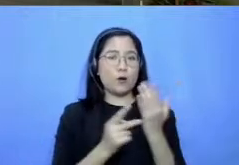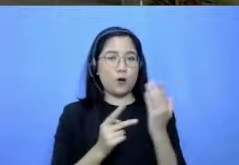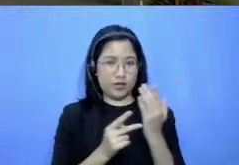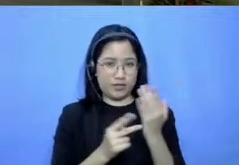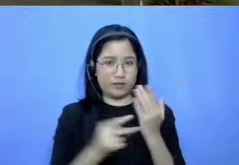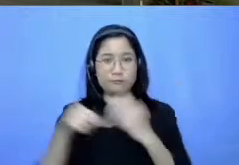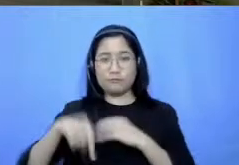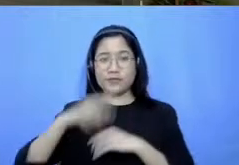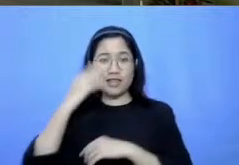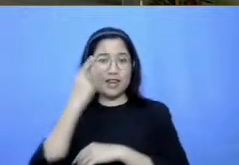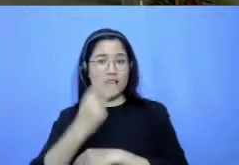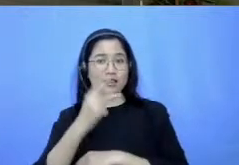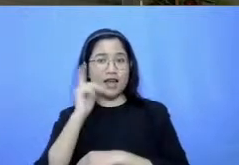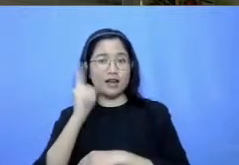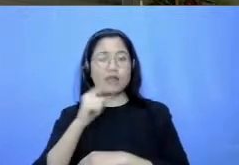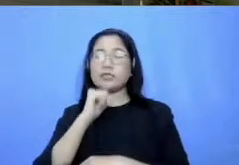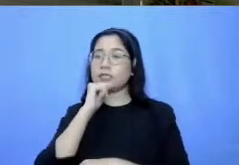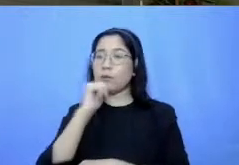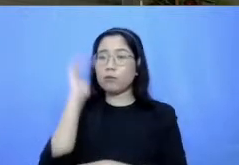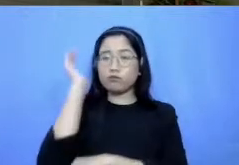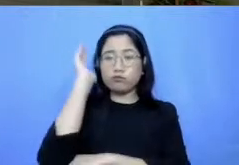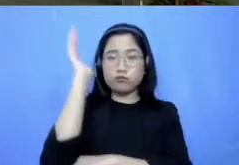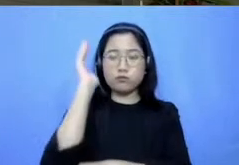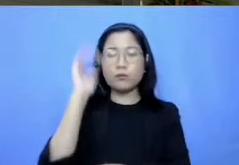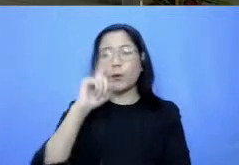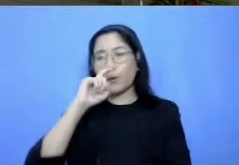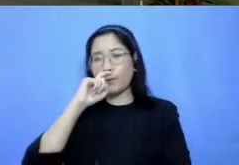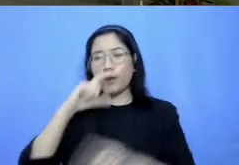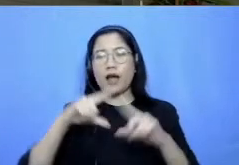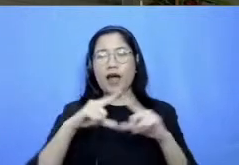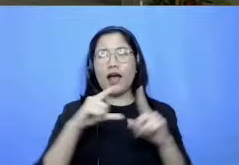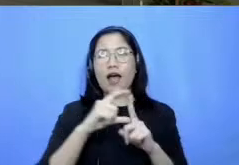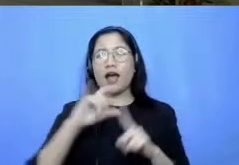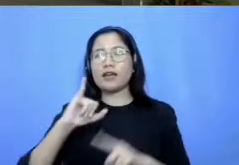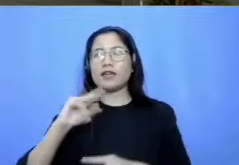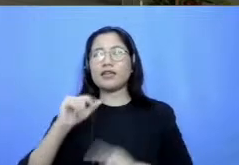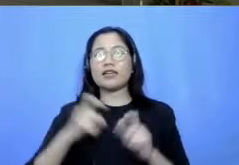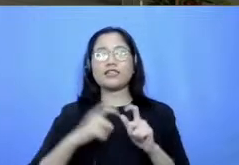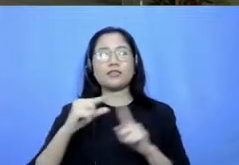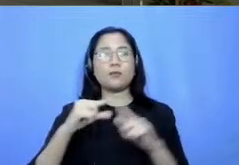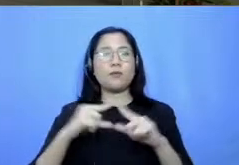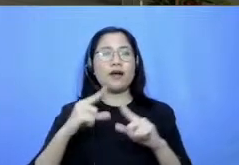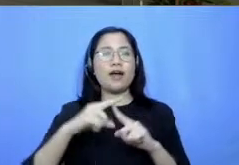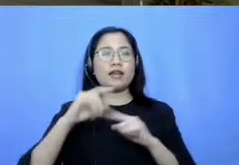, Mr. Adi Respati will deliver it. You can directly ask questions, type your questions